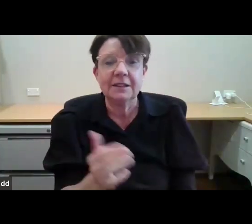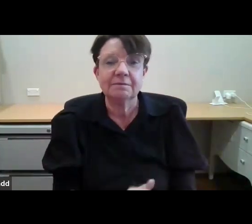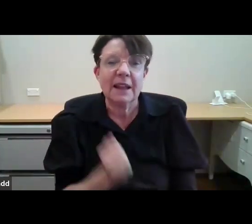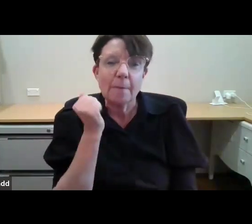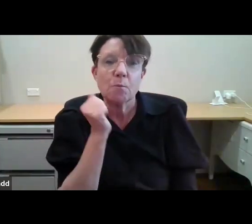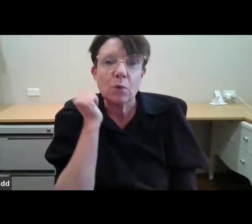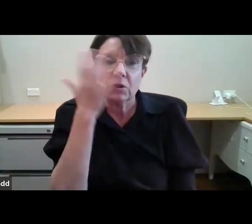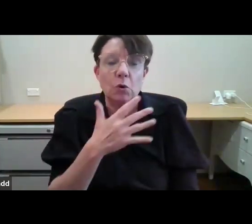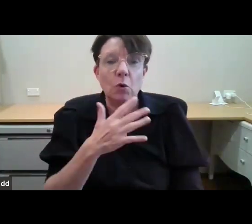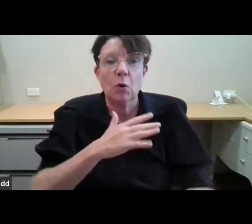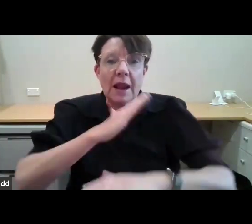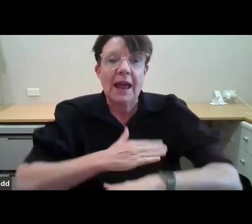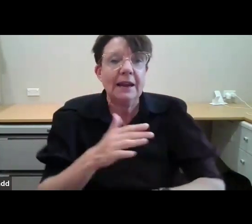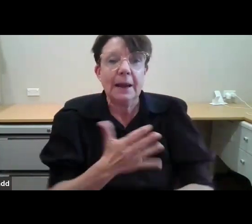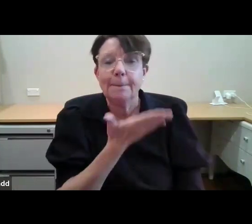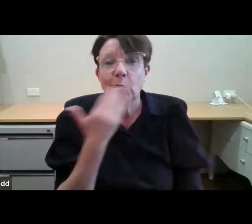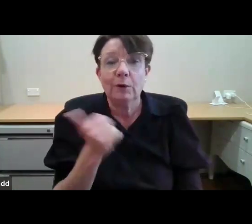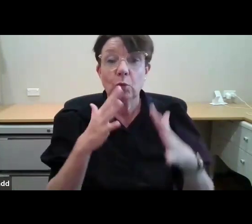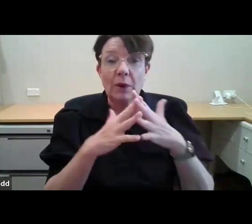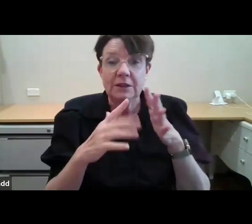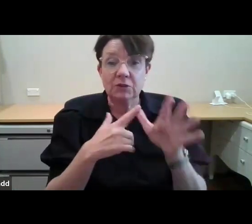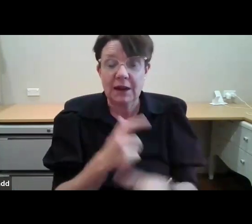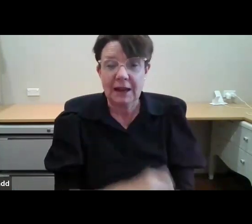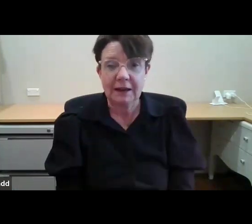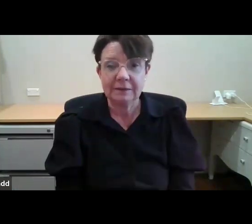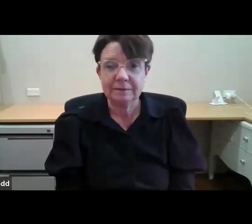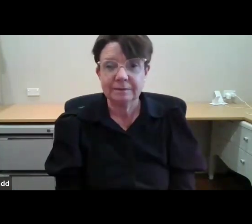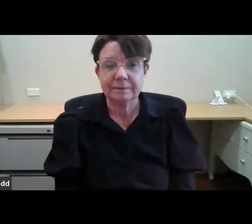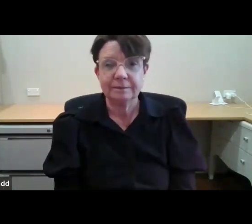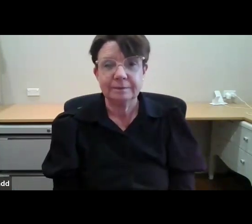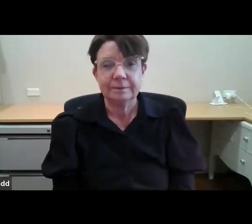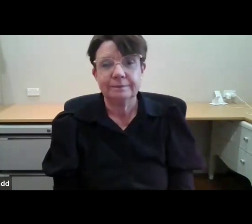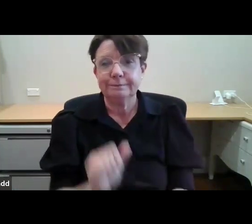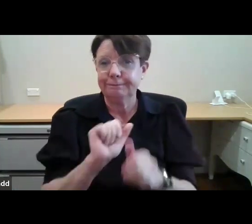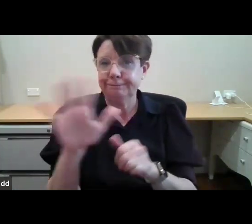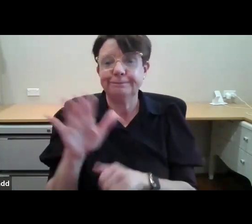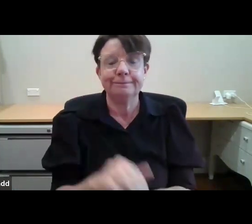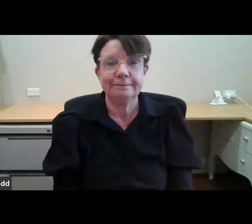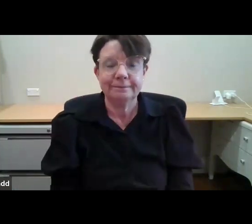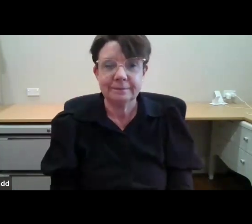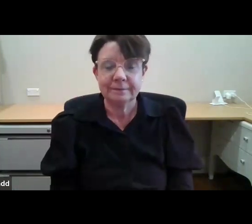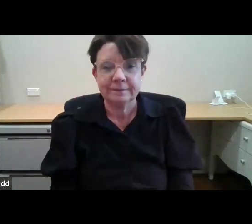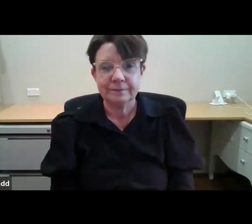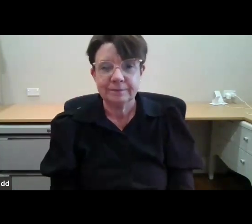event.